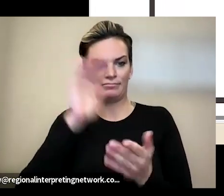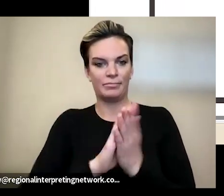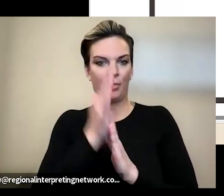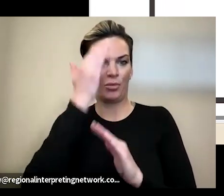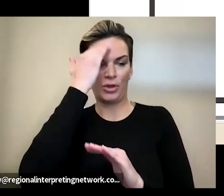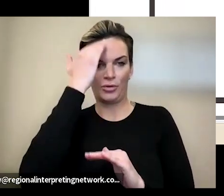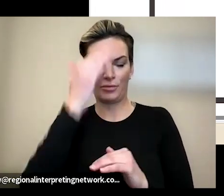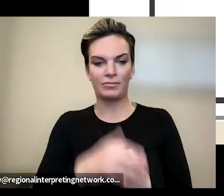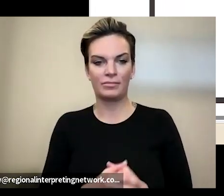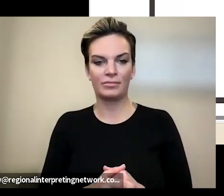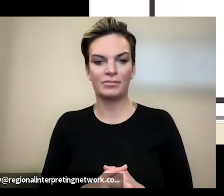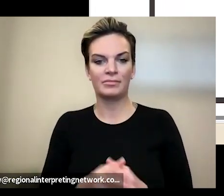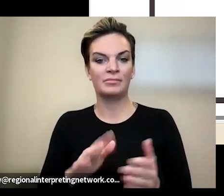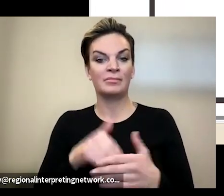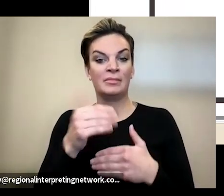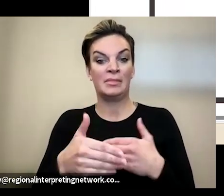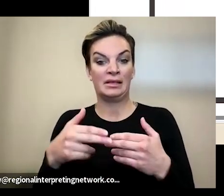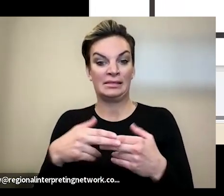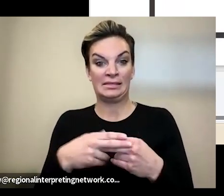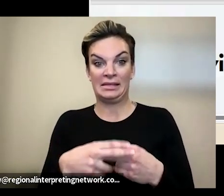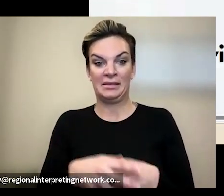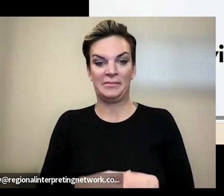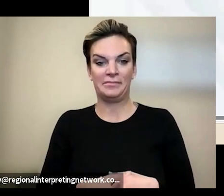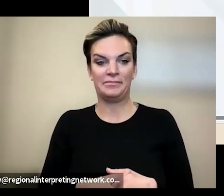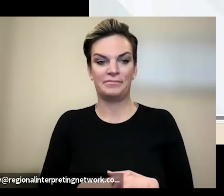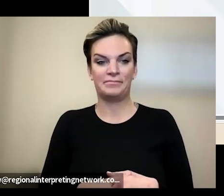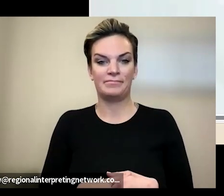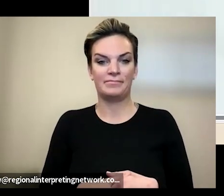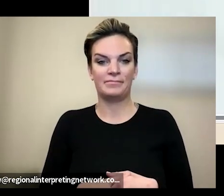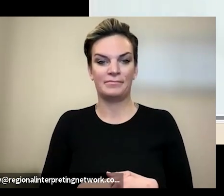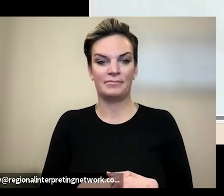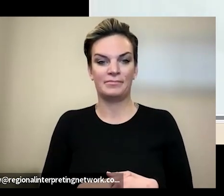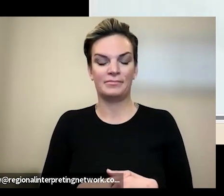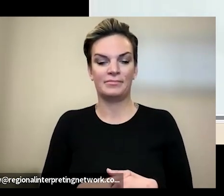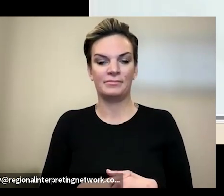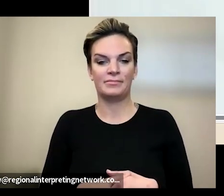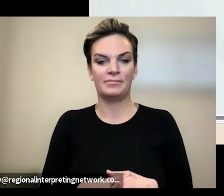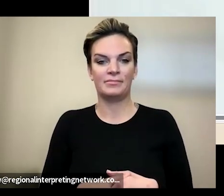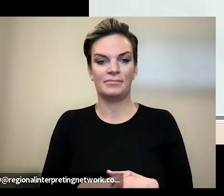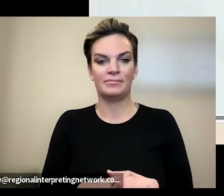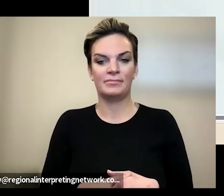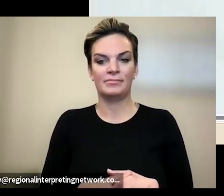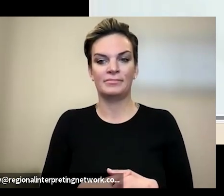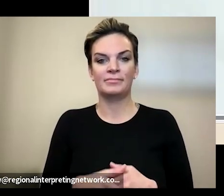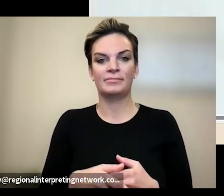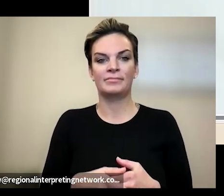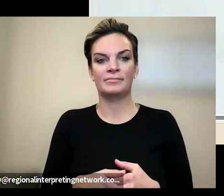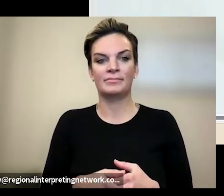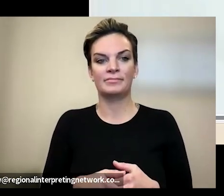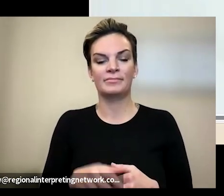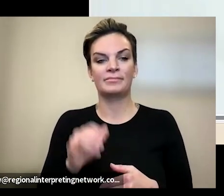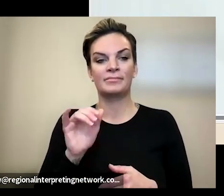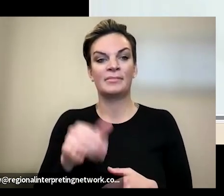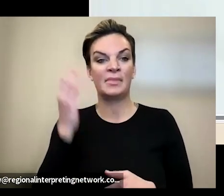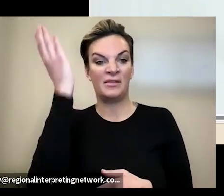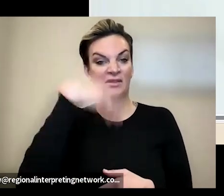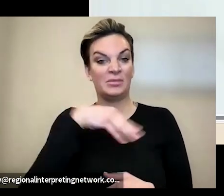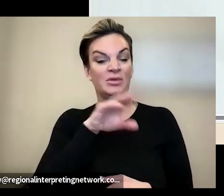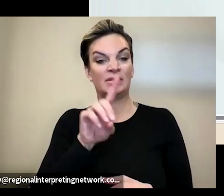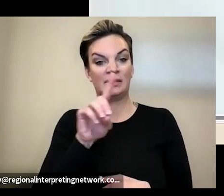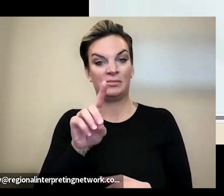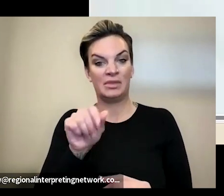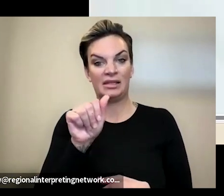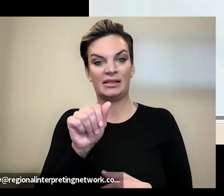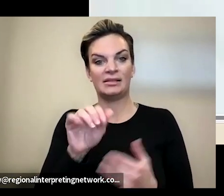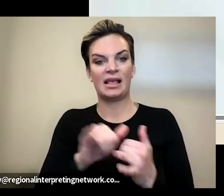Devon. So why and how indivisible invisible disabilities work with the independent living